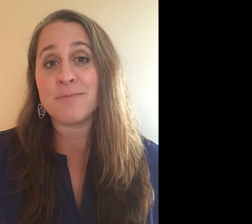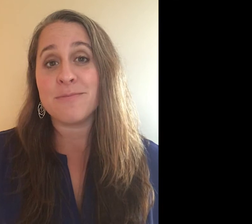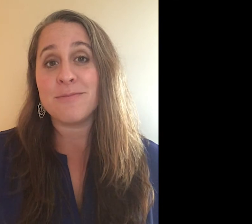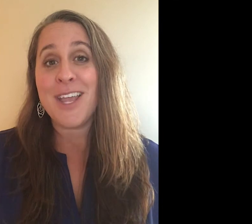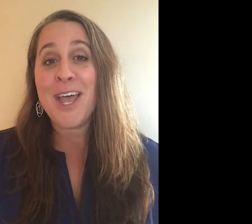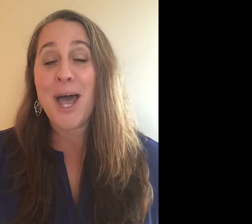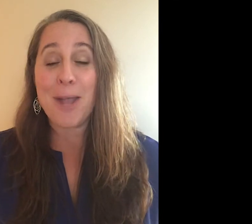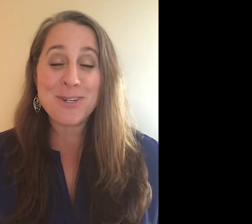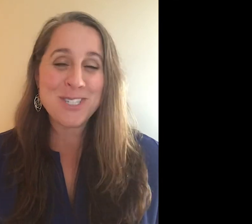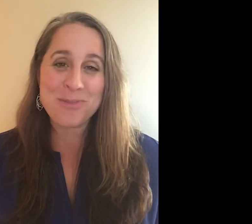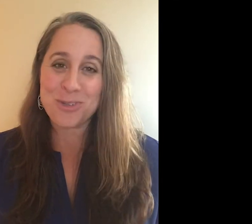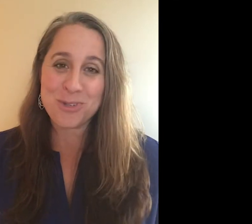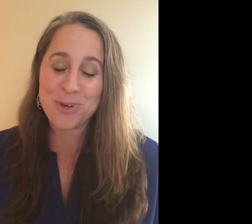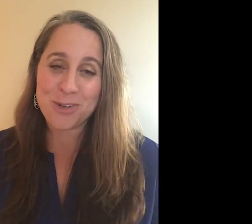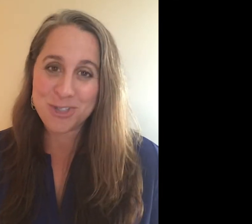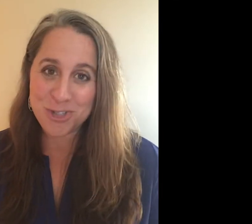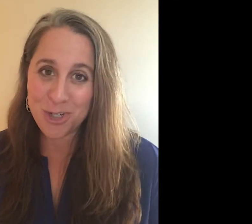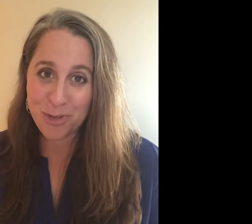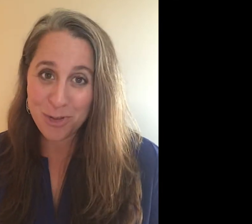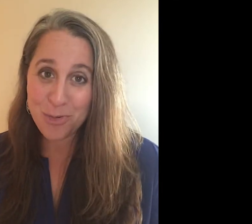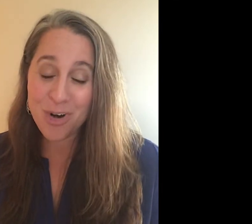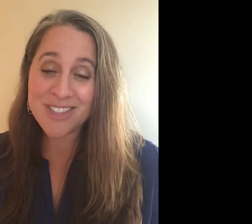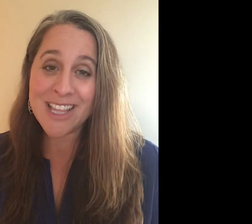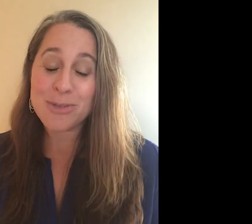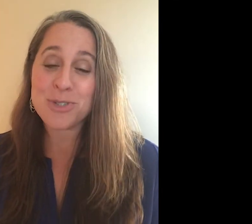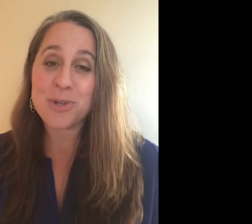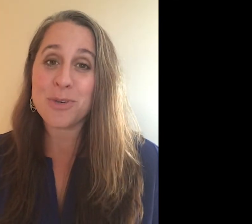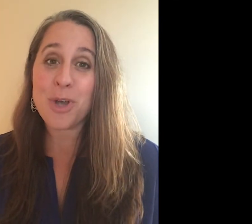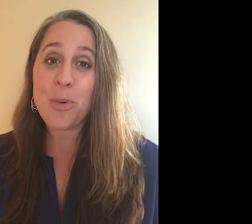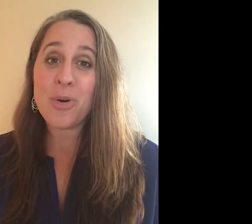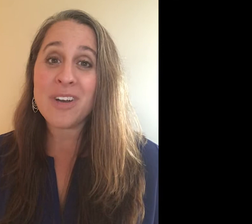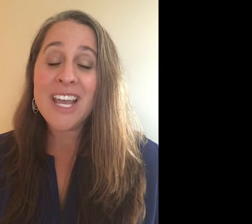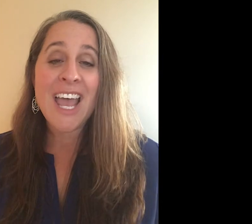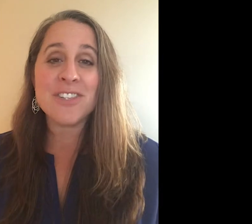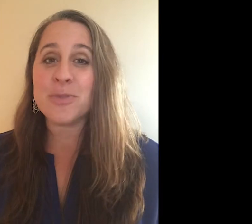Our team is thrilled to embark on this journey with you, our Sign Language Storybook Cohort